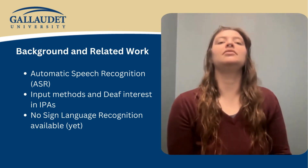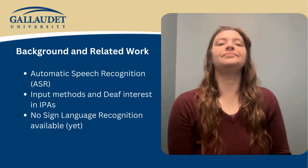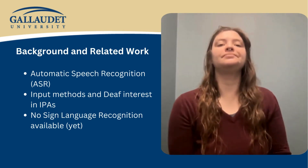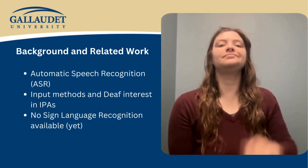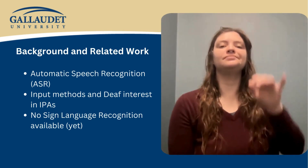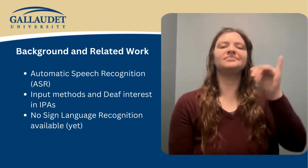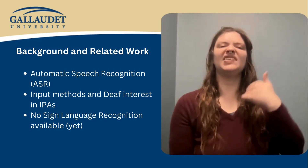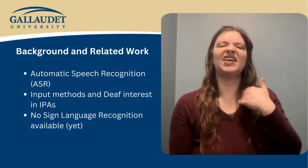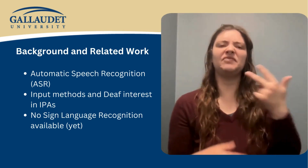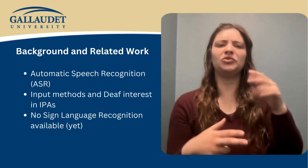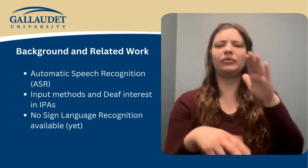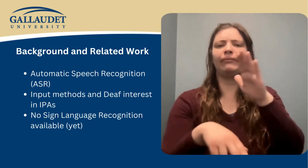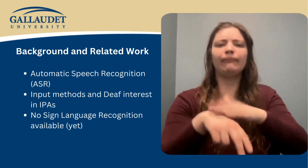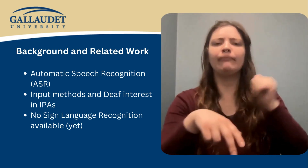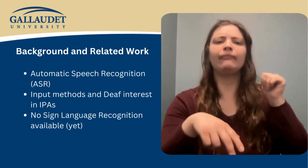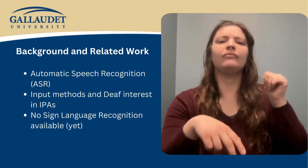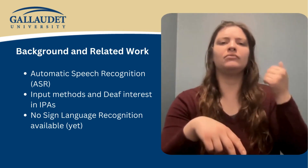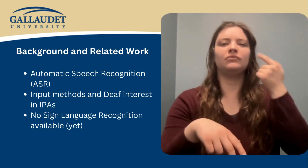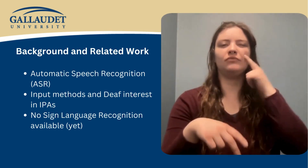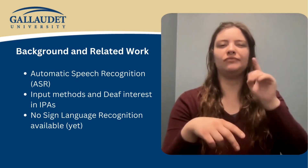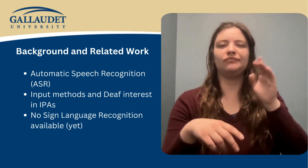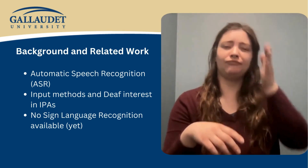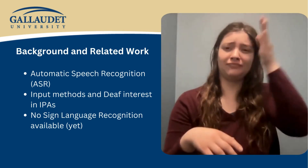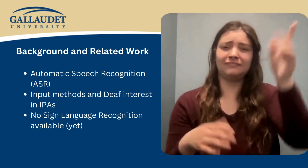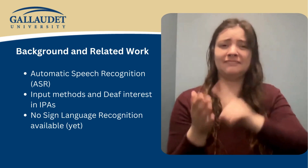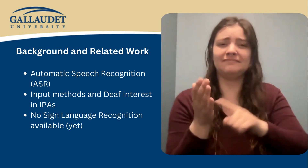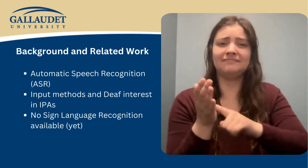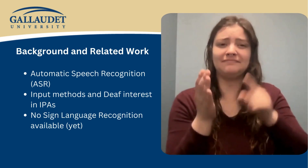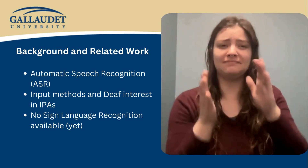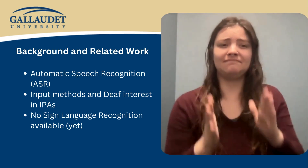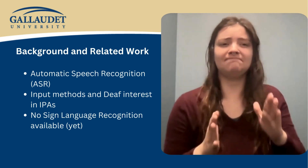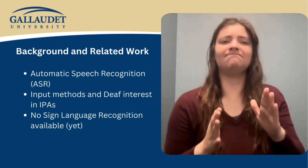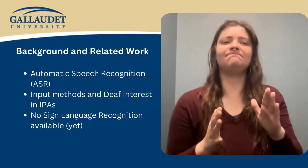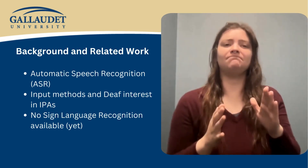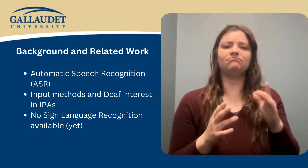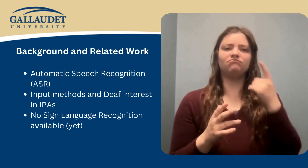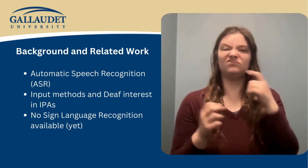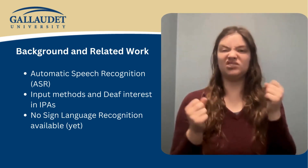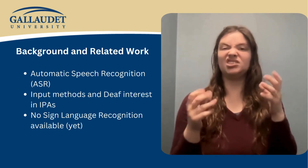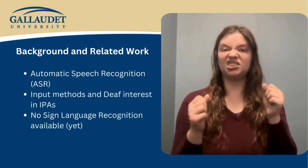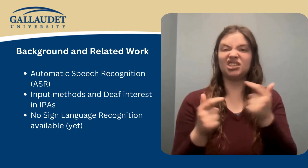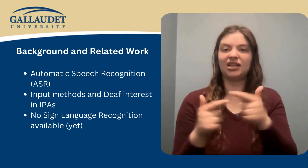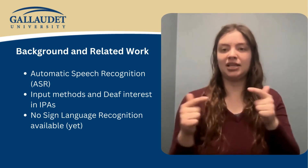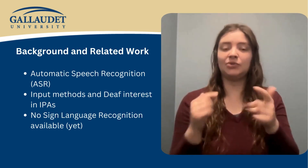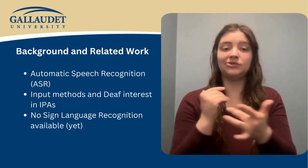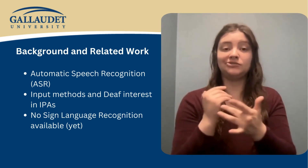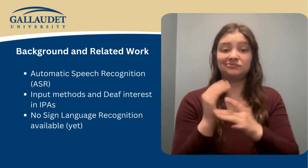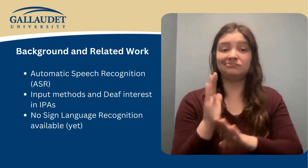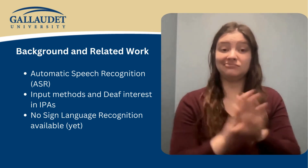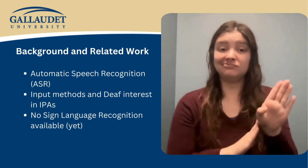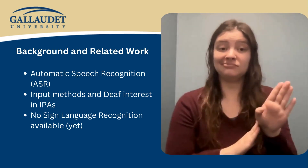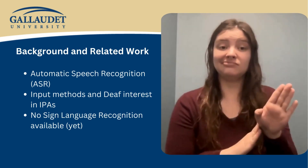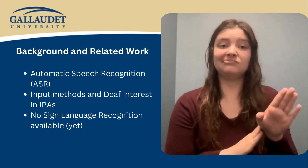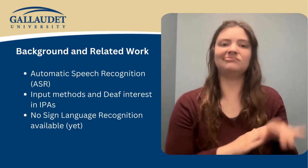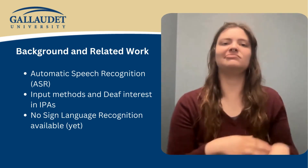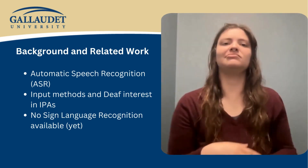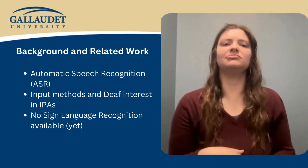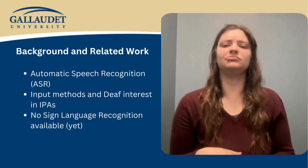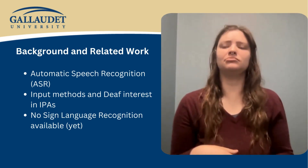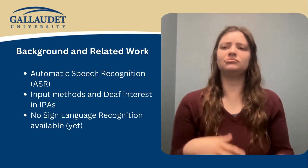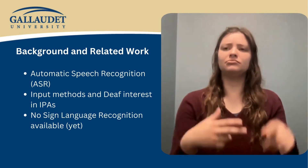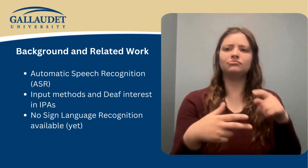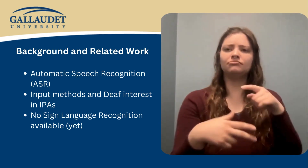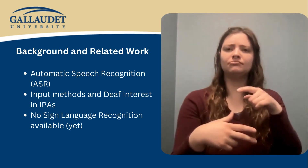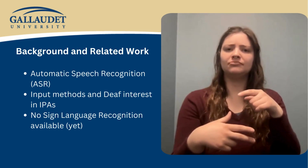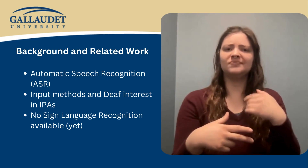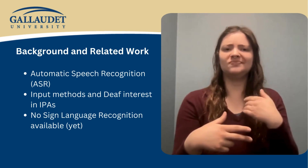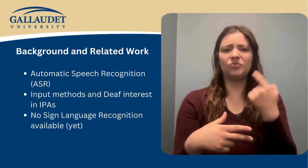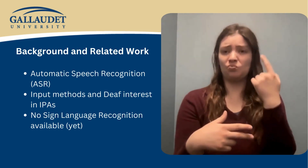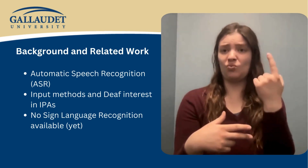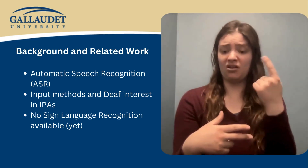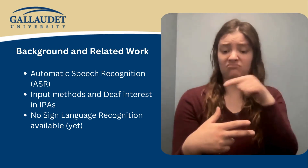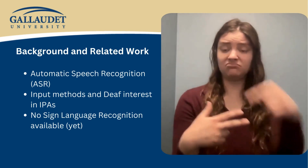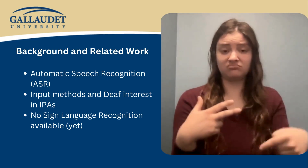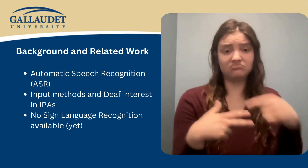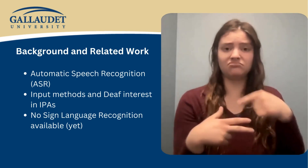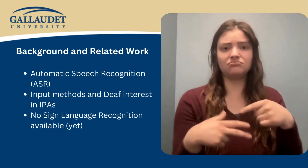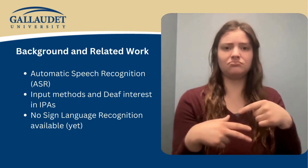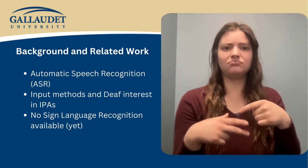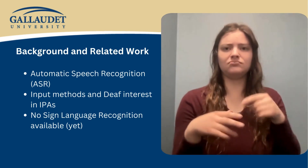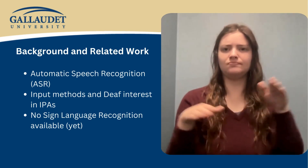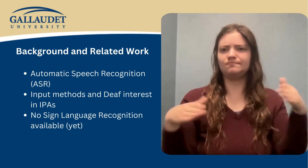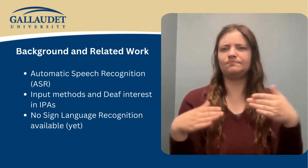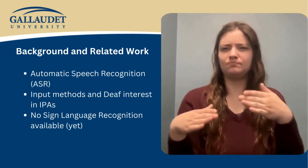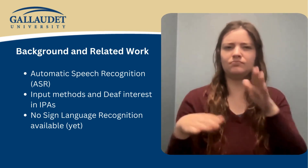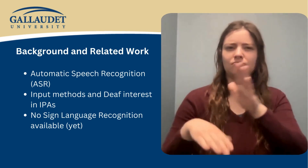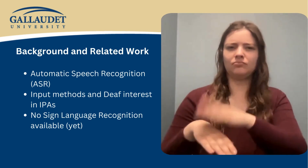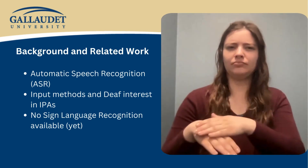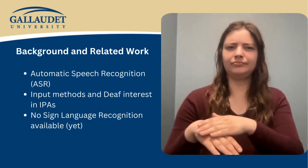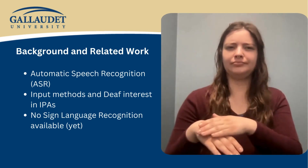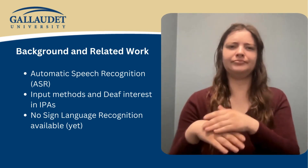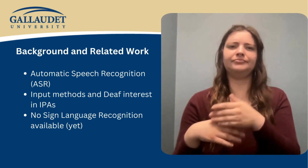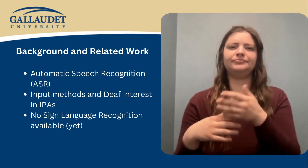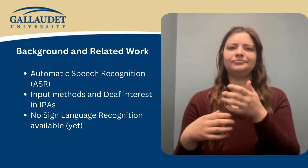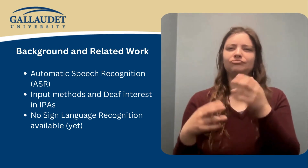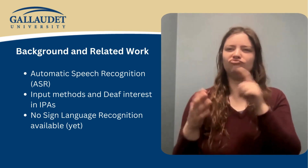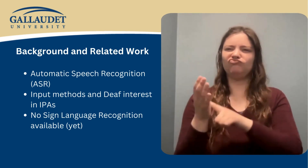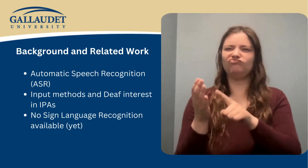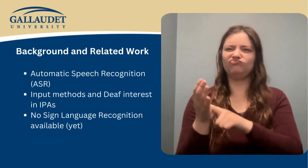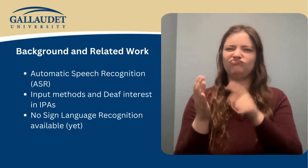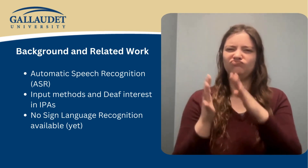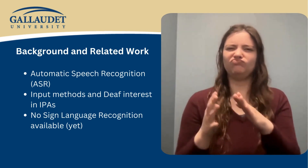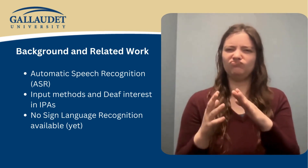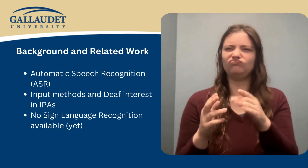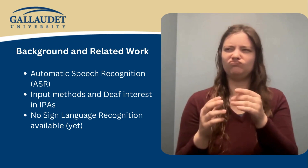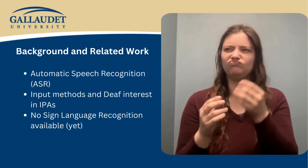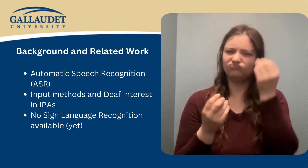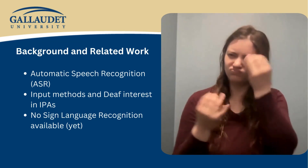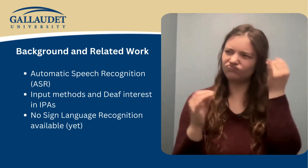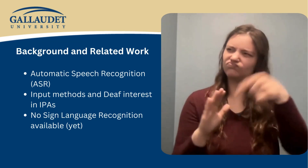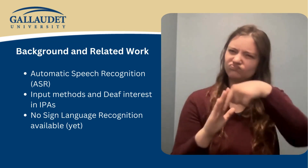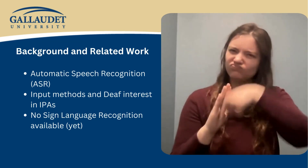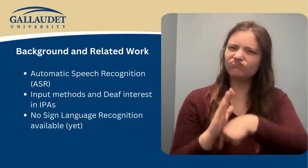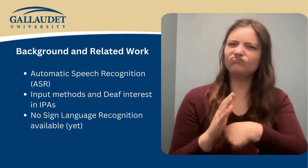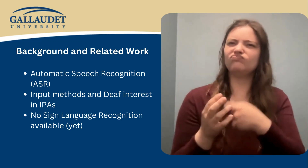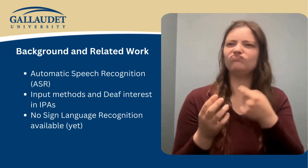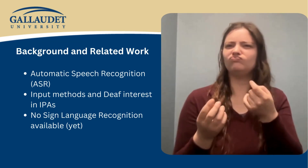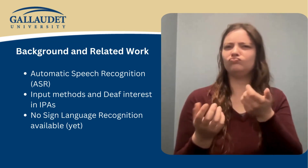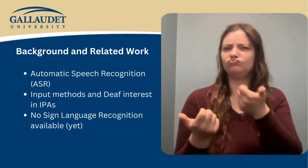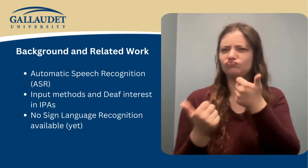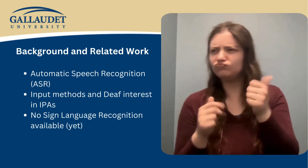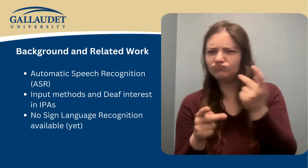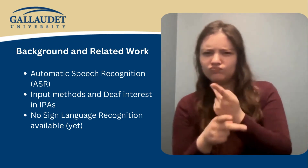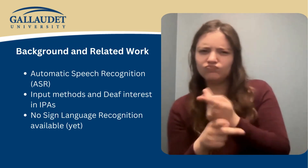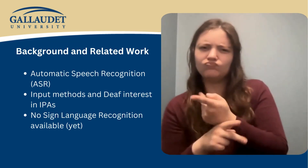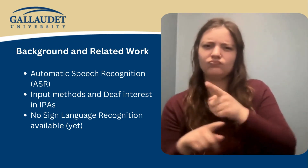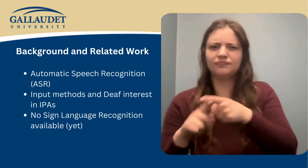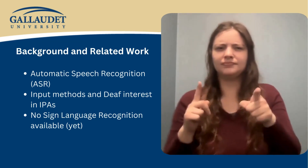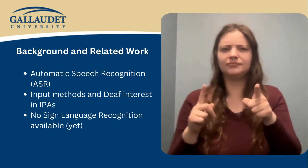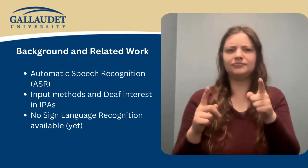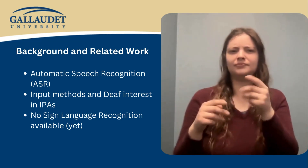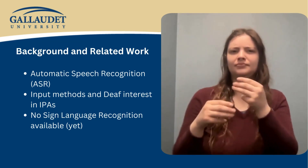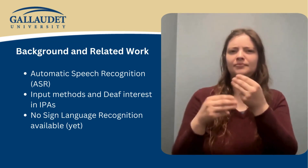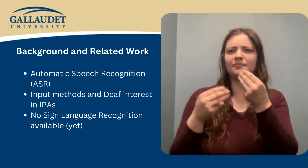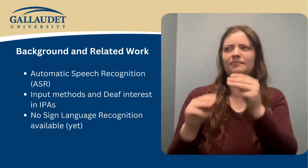laid out key calls to action for sign language technology. One of those calls asked researchers